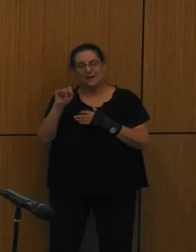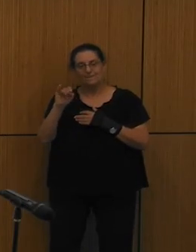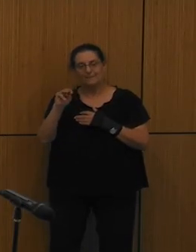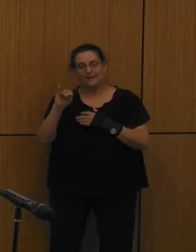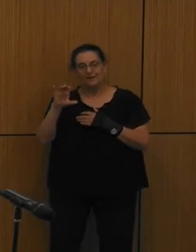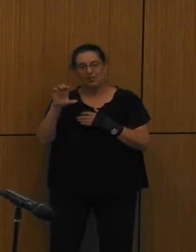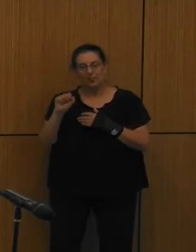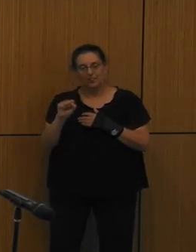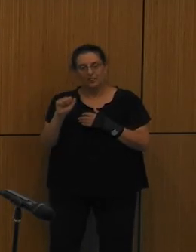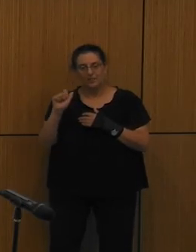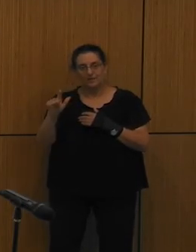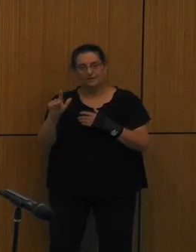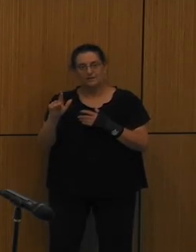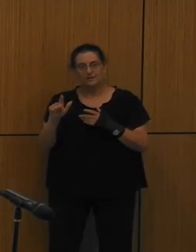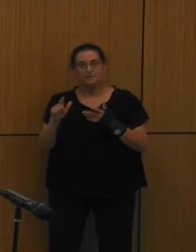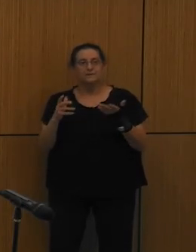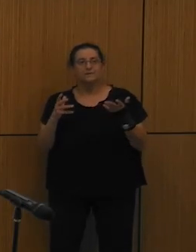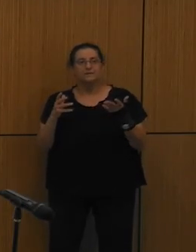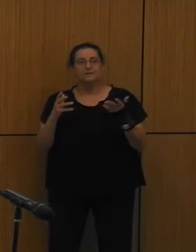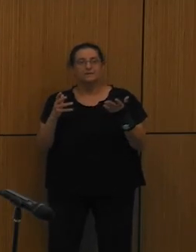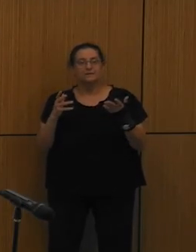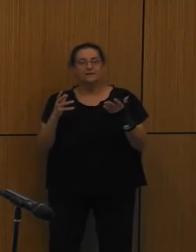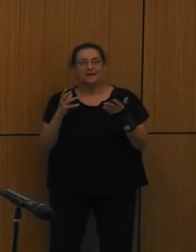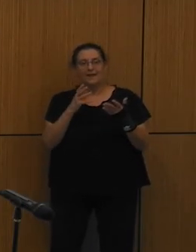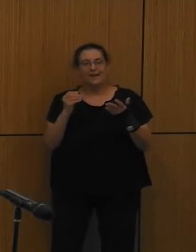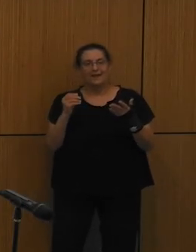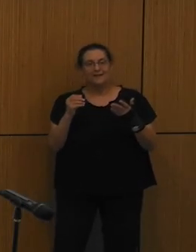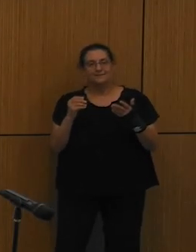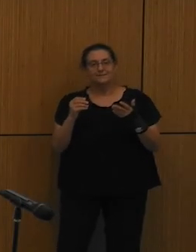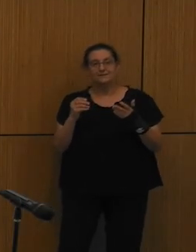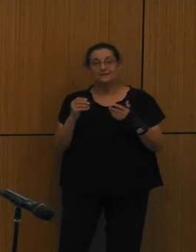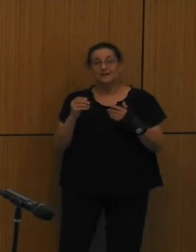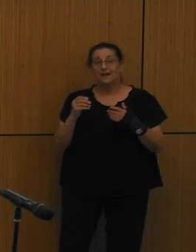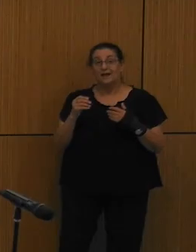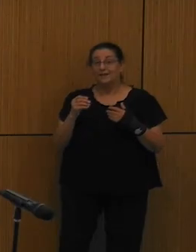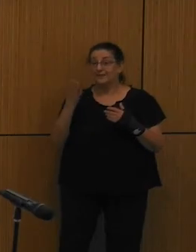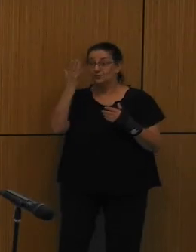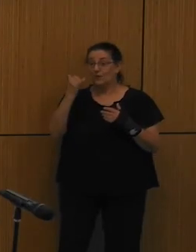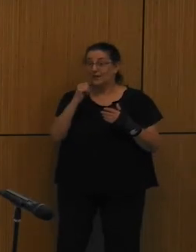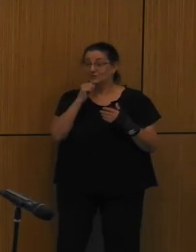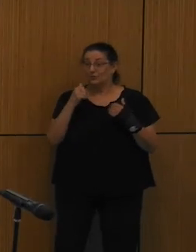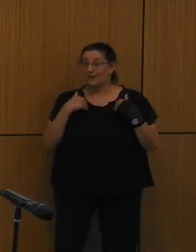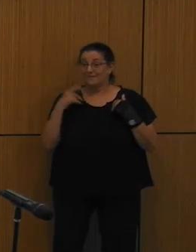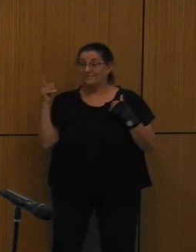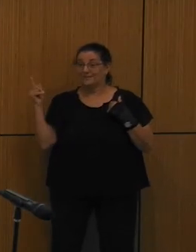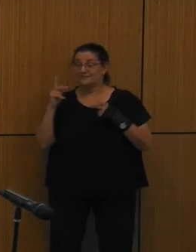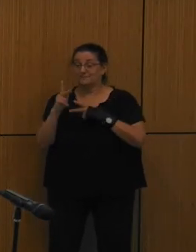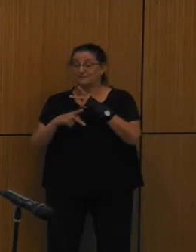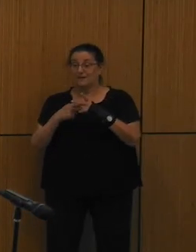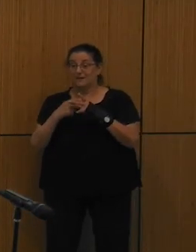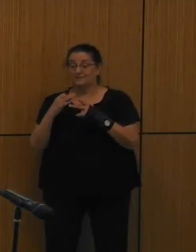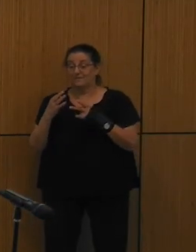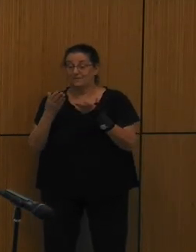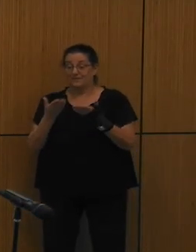have any pictures of our own students interacting with brains. Because our medical structure lab, there's a lot of, you know, privacy involved. Our students